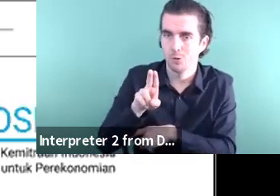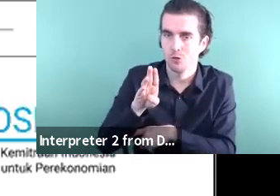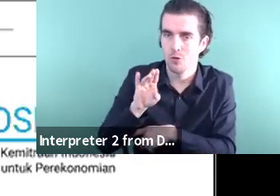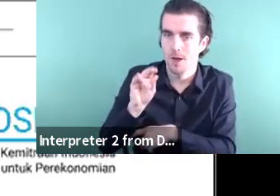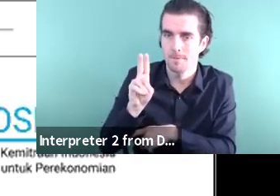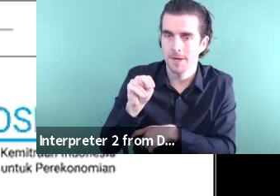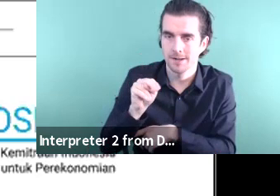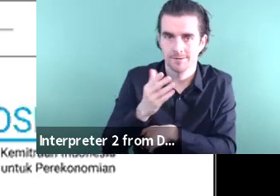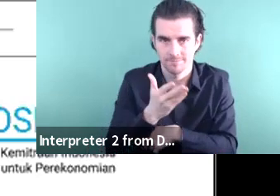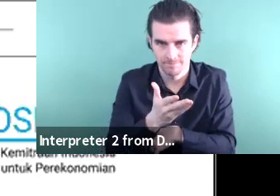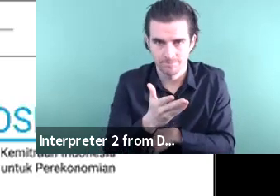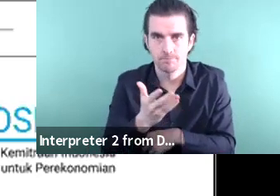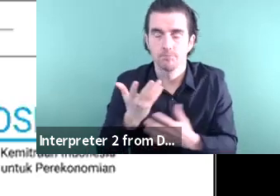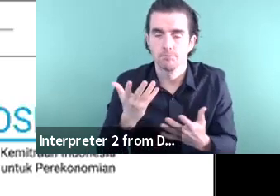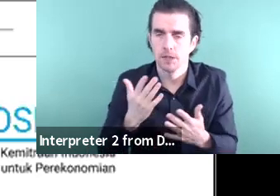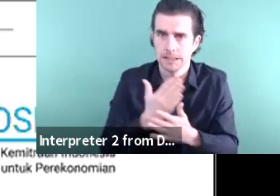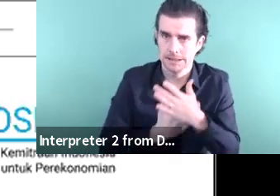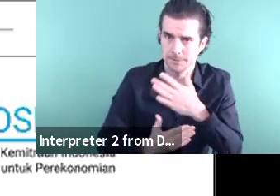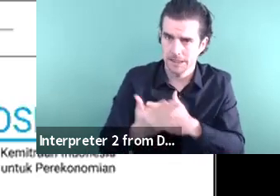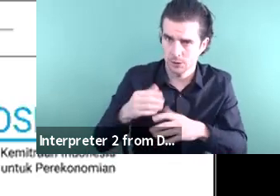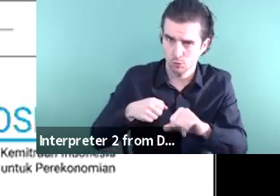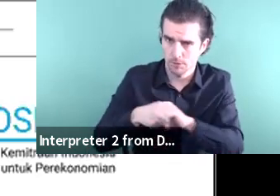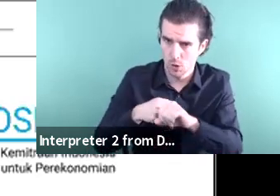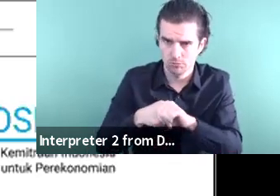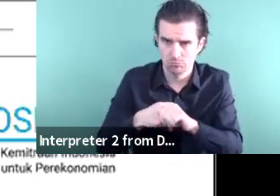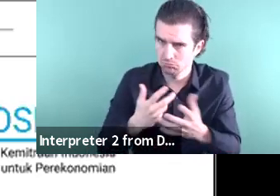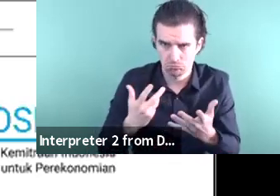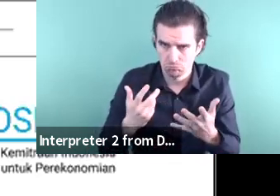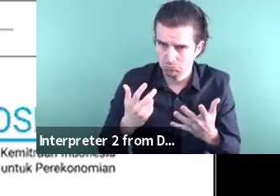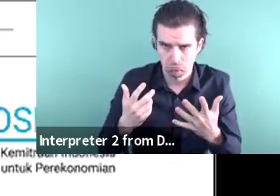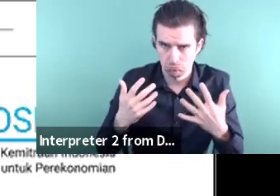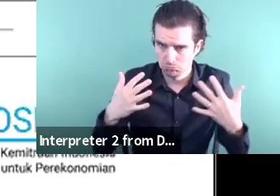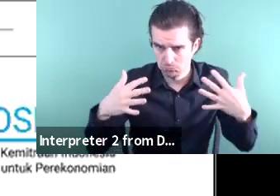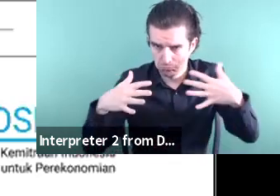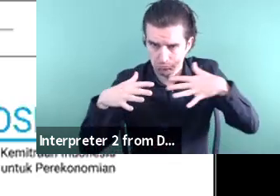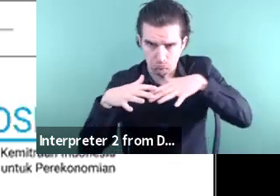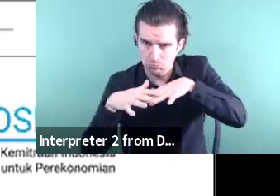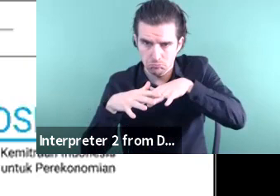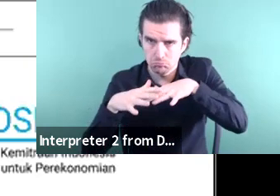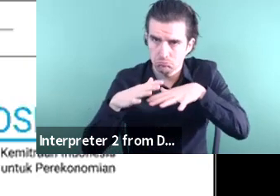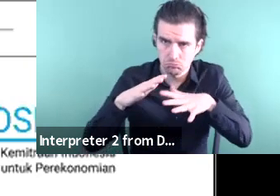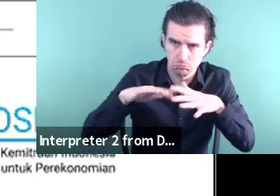So, if your disability support as in if you are referring to concessions and incentives,